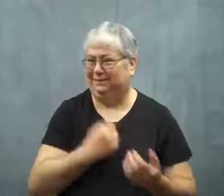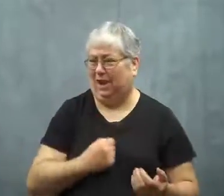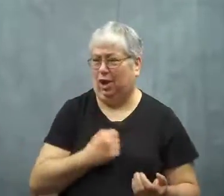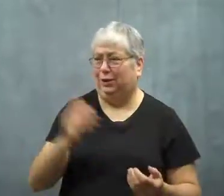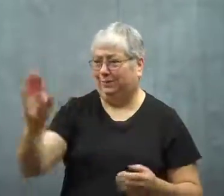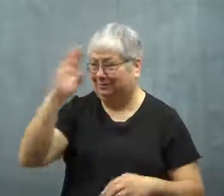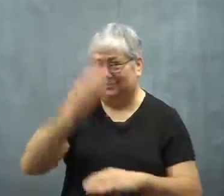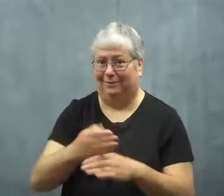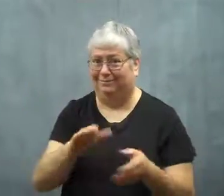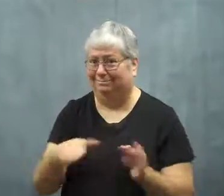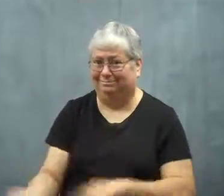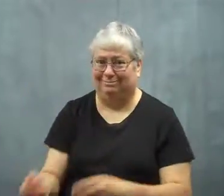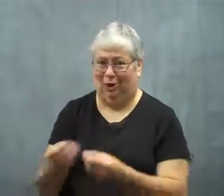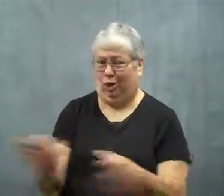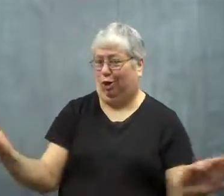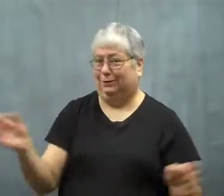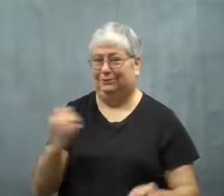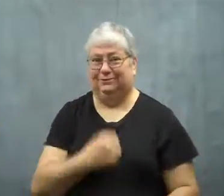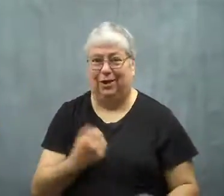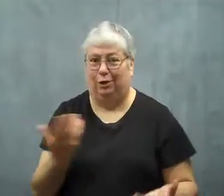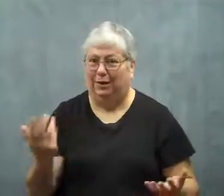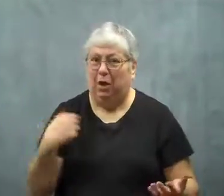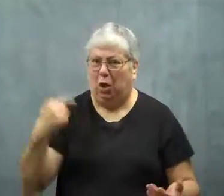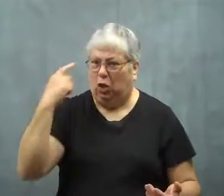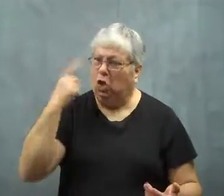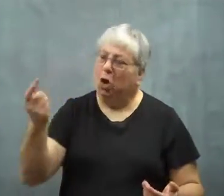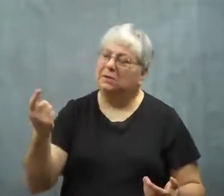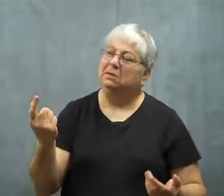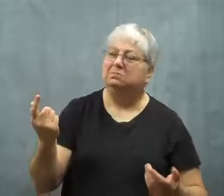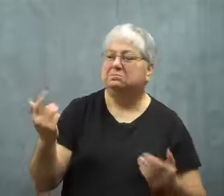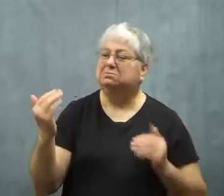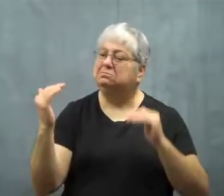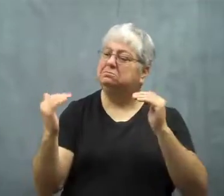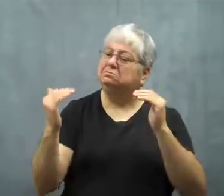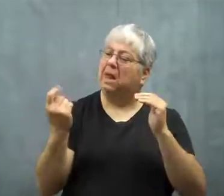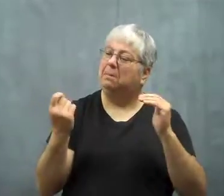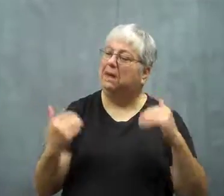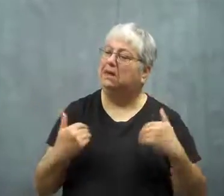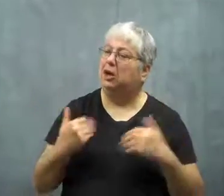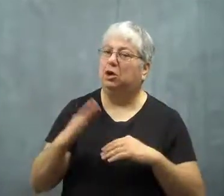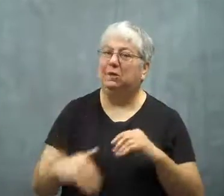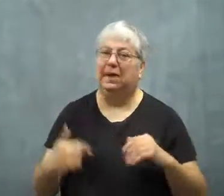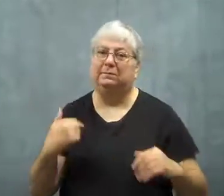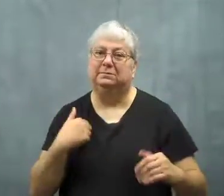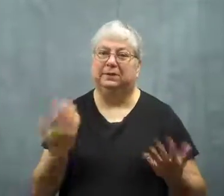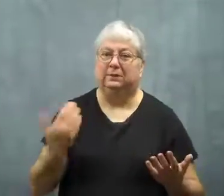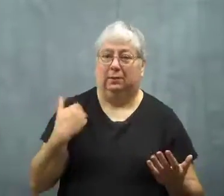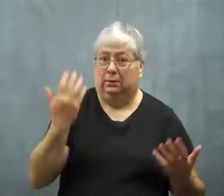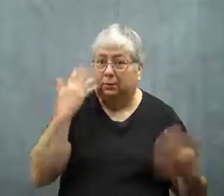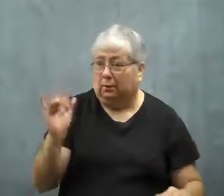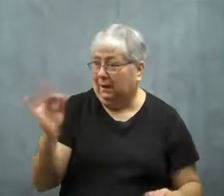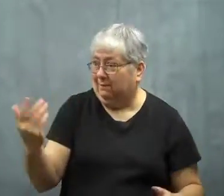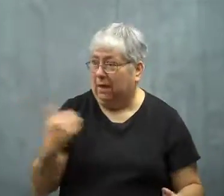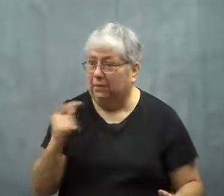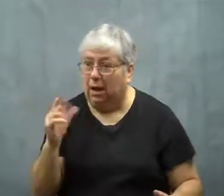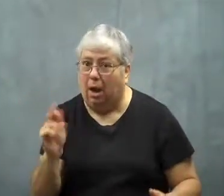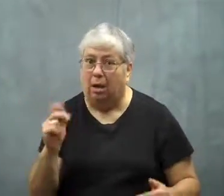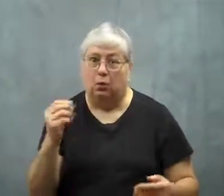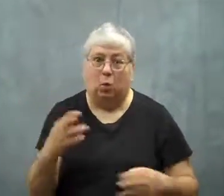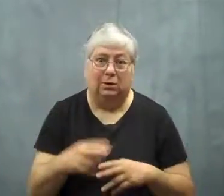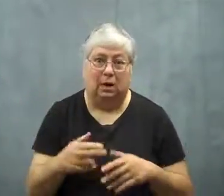He told them he was sorry for the loss of their son.